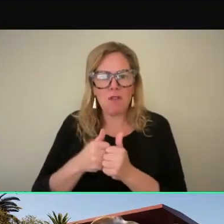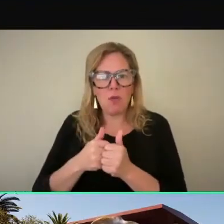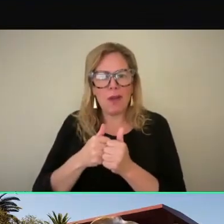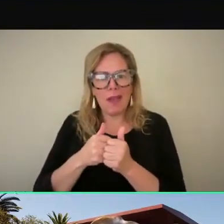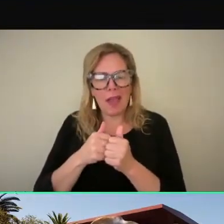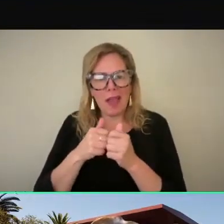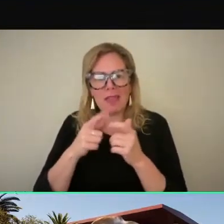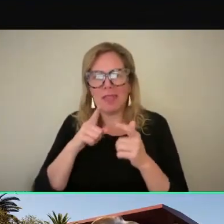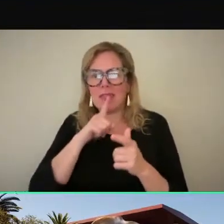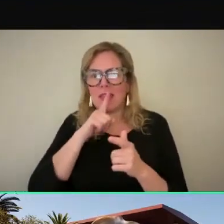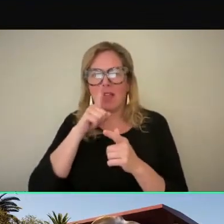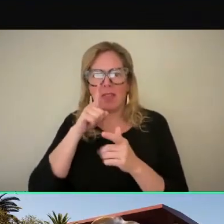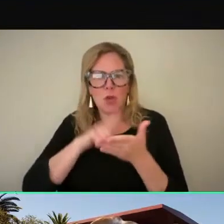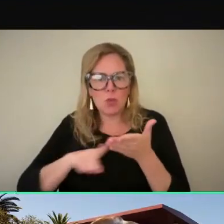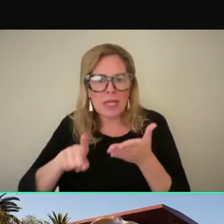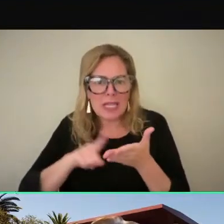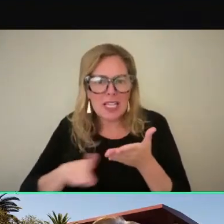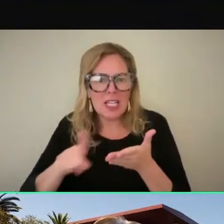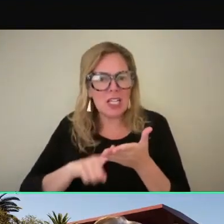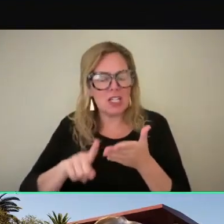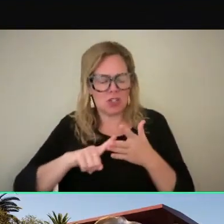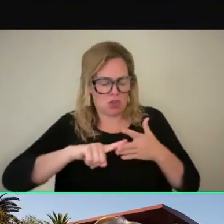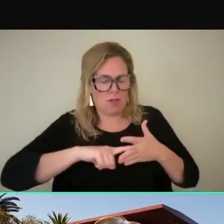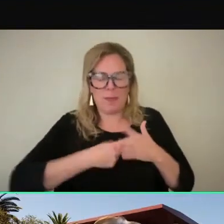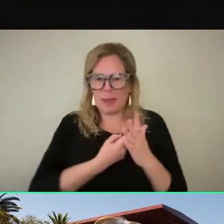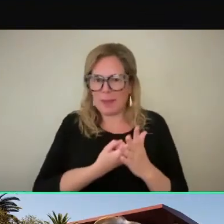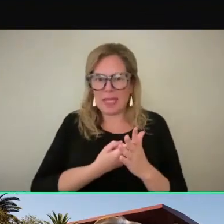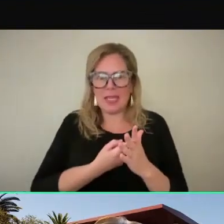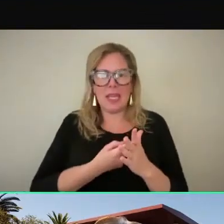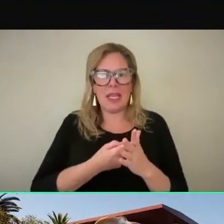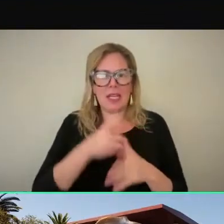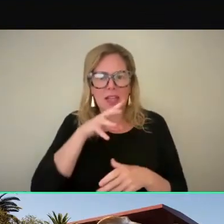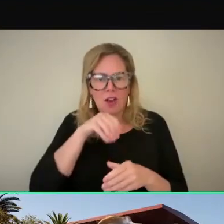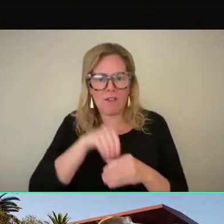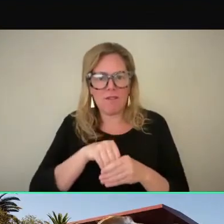of the research study from the very beginning. And there are very few studies that have done that